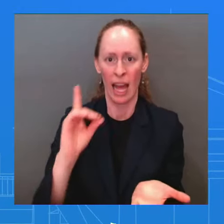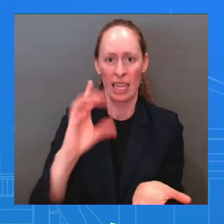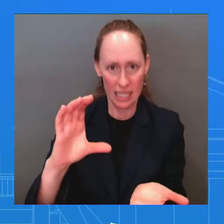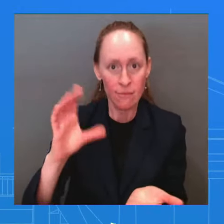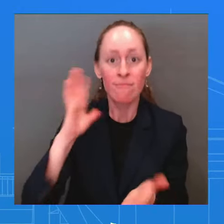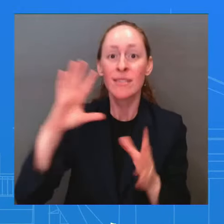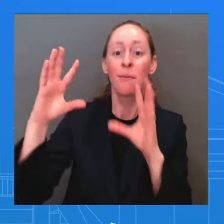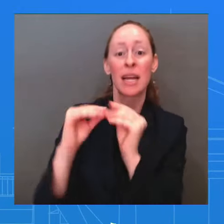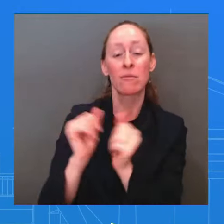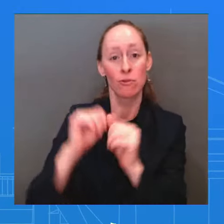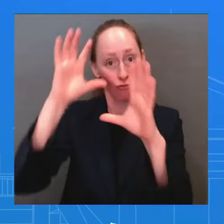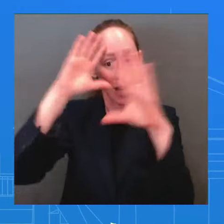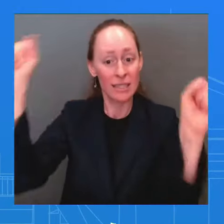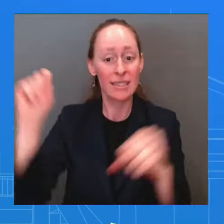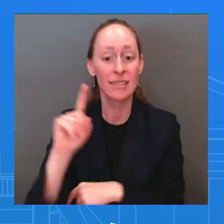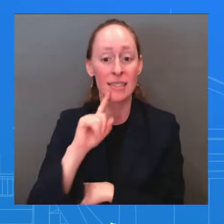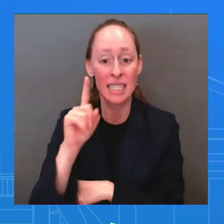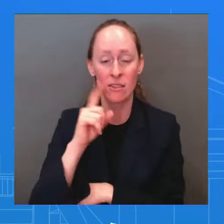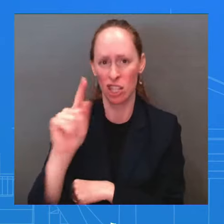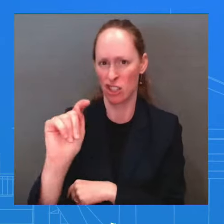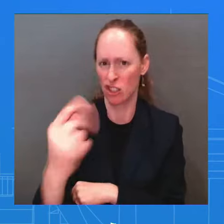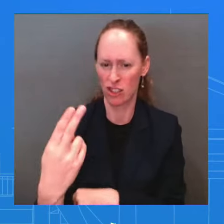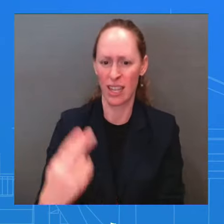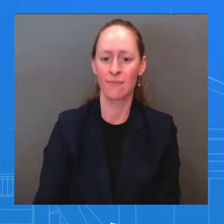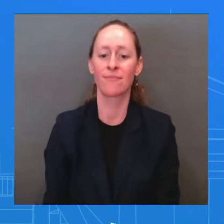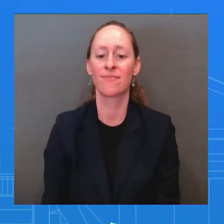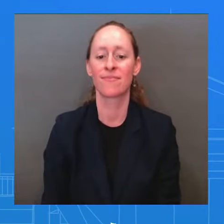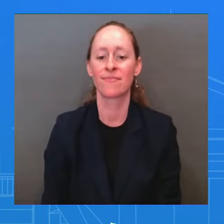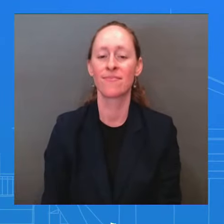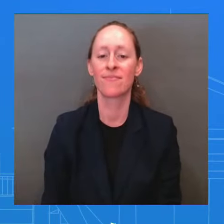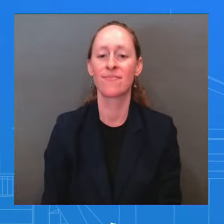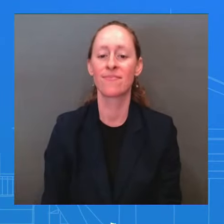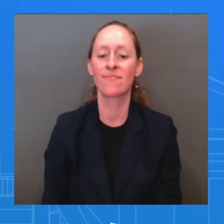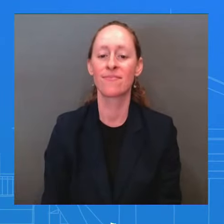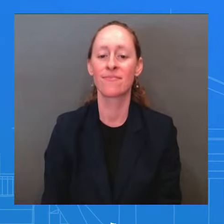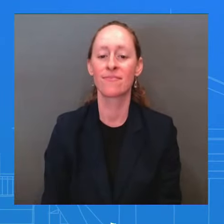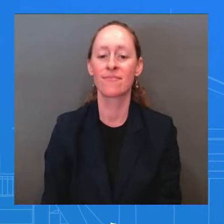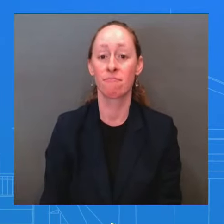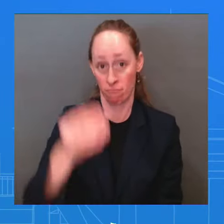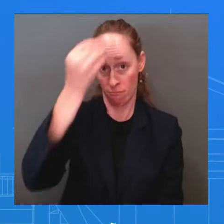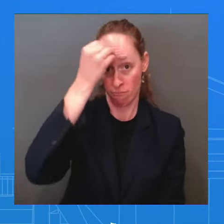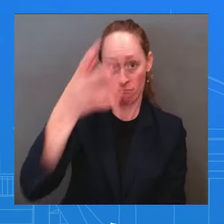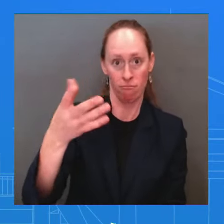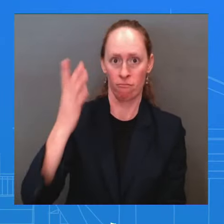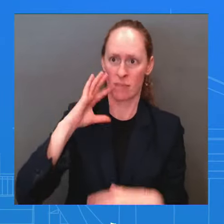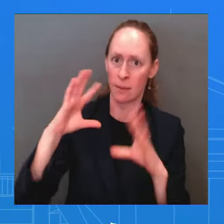And this will be their third meeting here at the White House, and it certainly comes at a critical time,